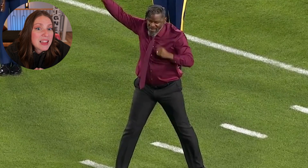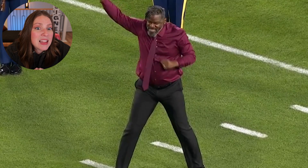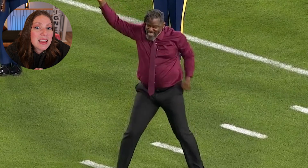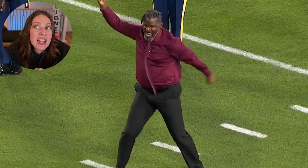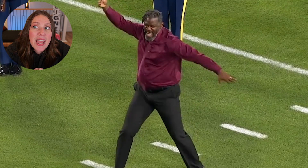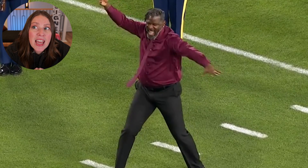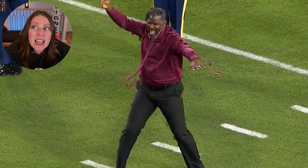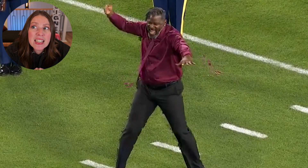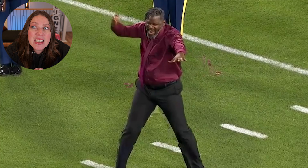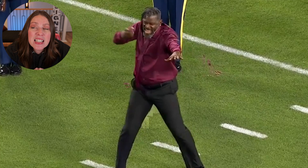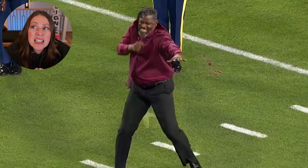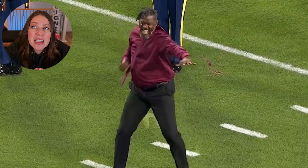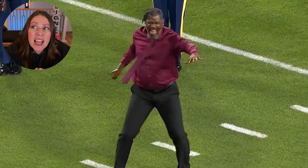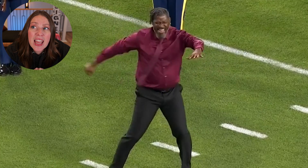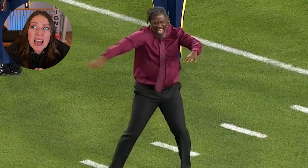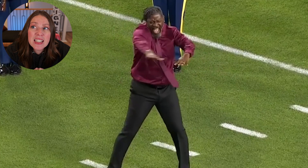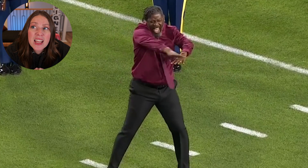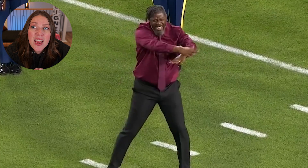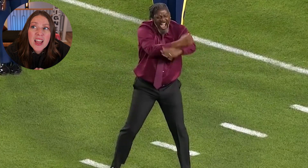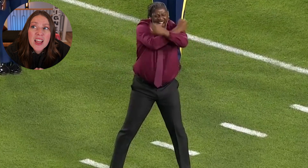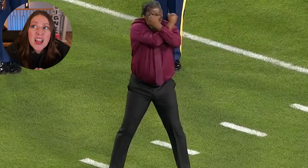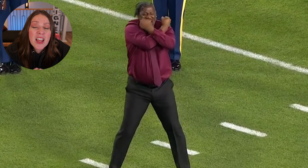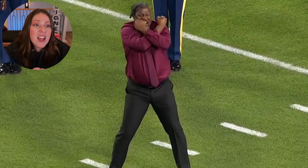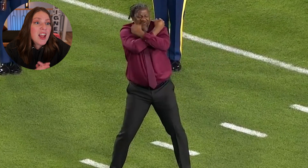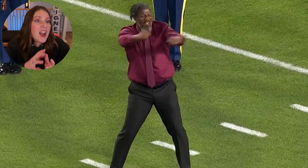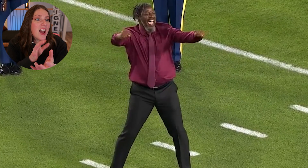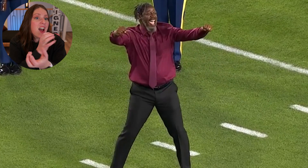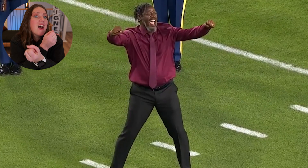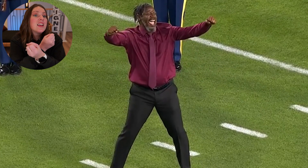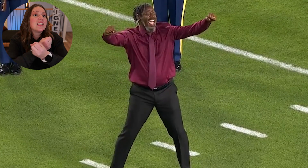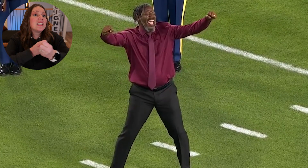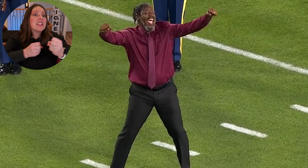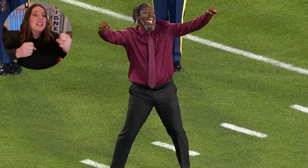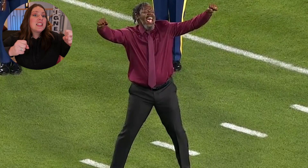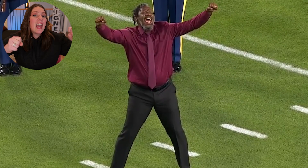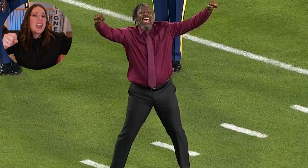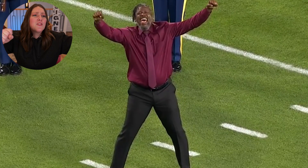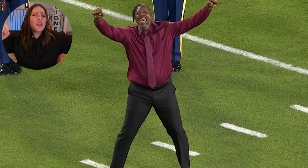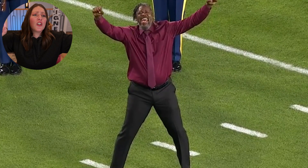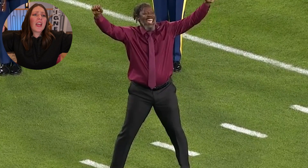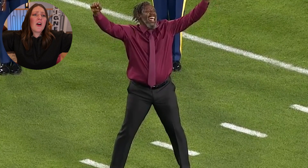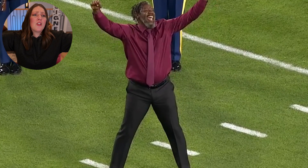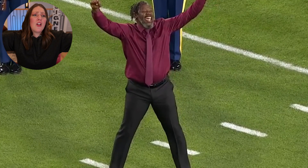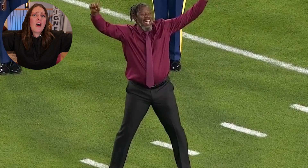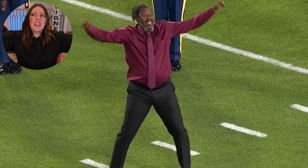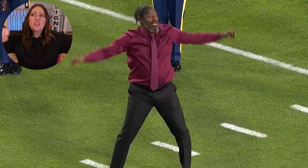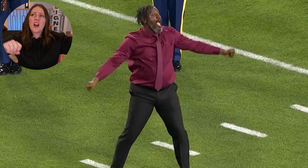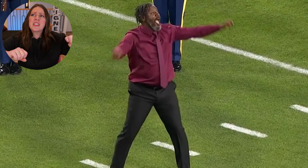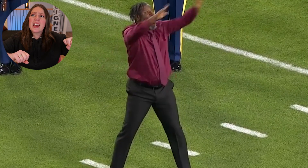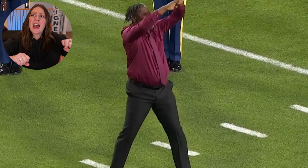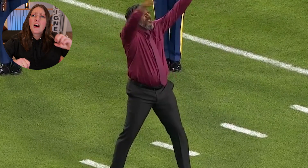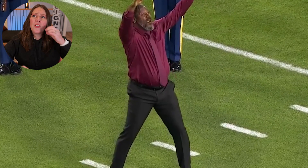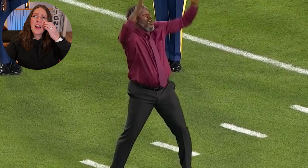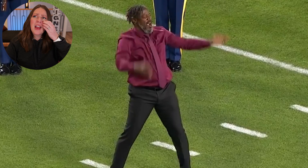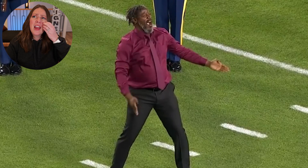Land. Saved. Look how long he draws that out.